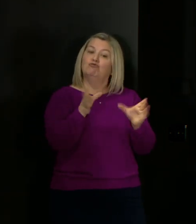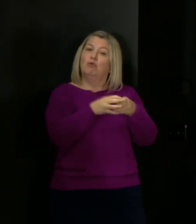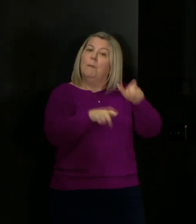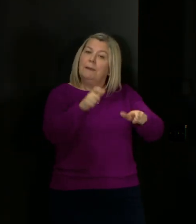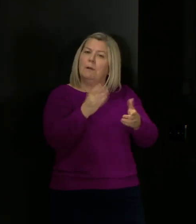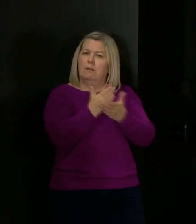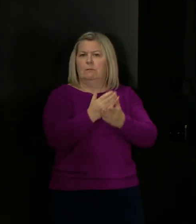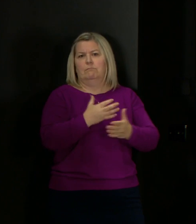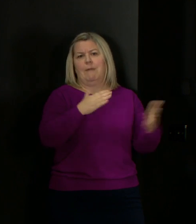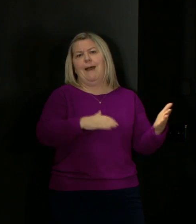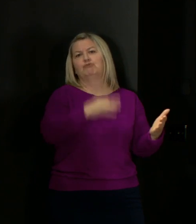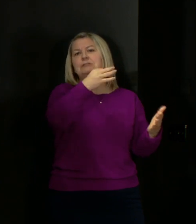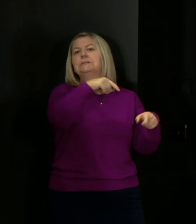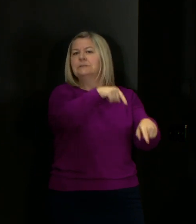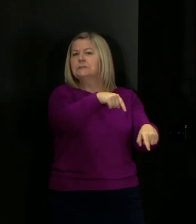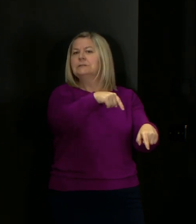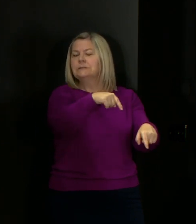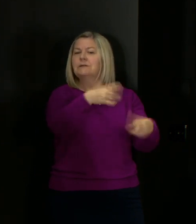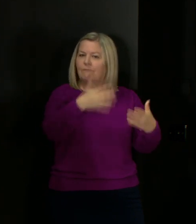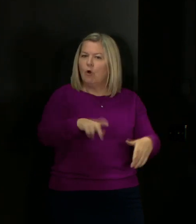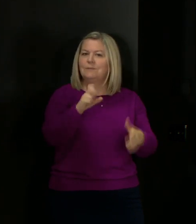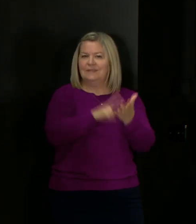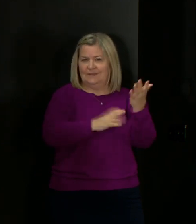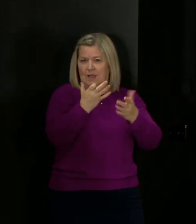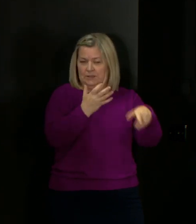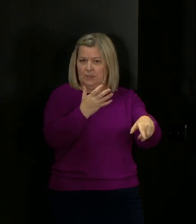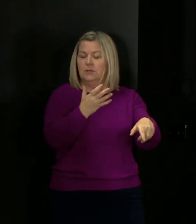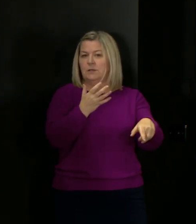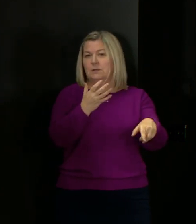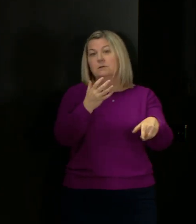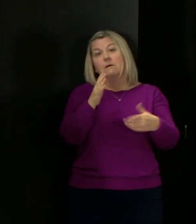seriously unwell from coronavirus, and for that matter other infections, and